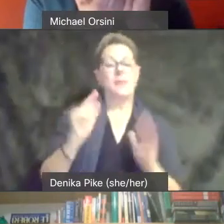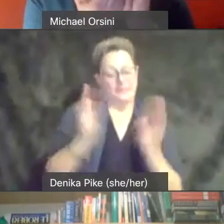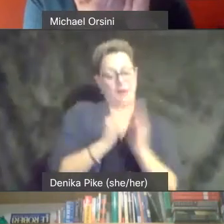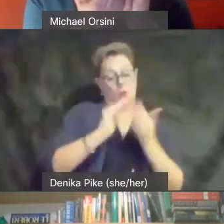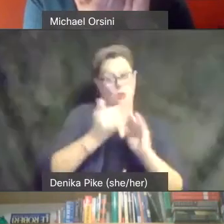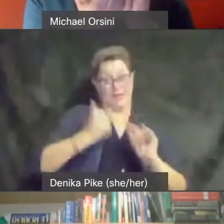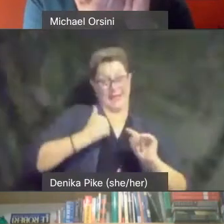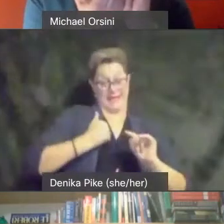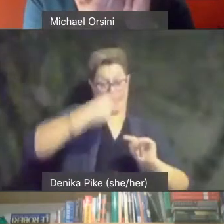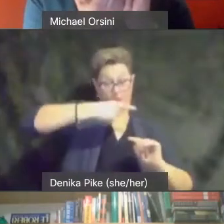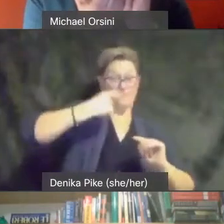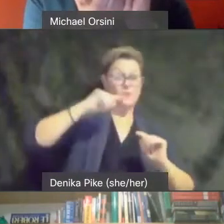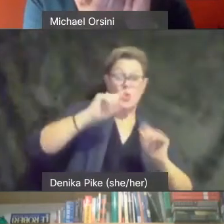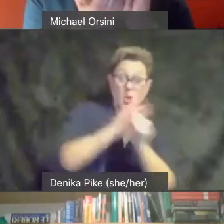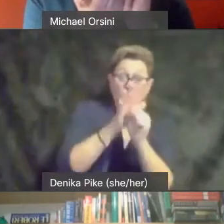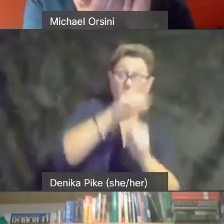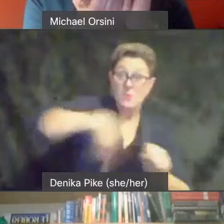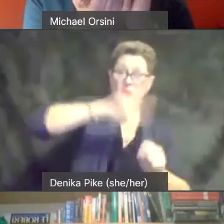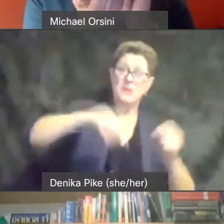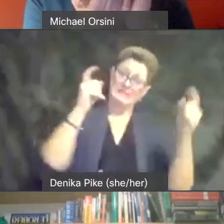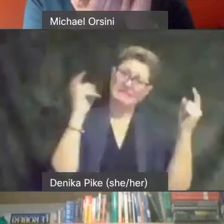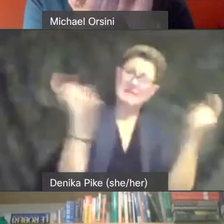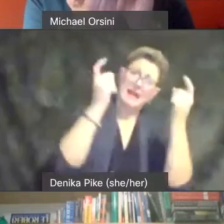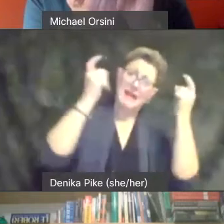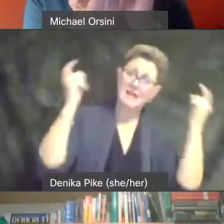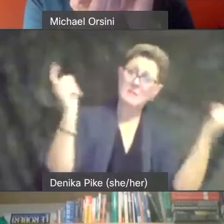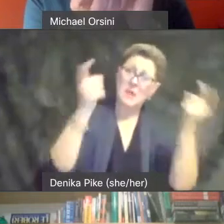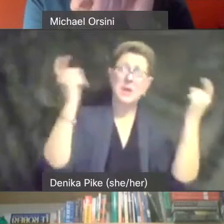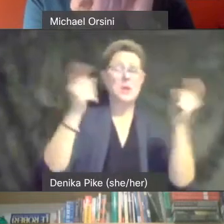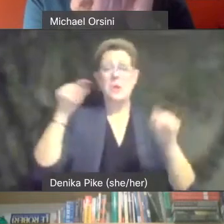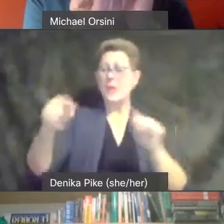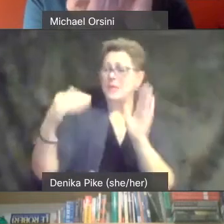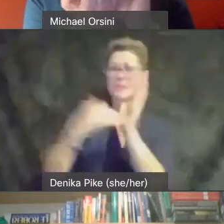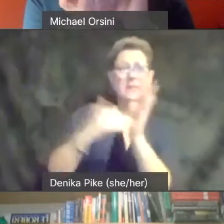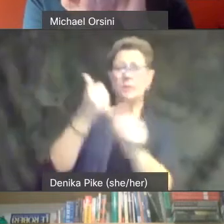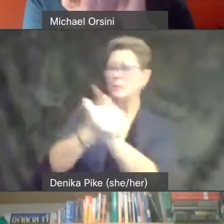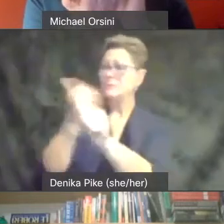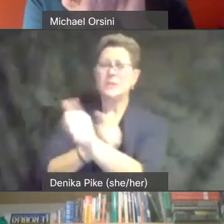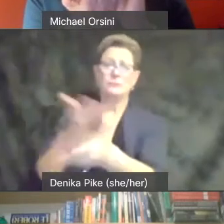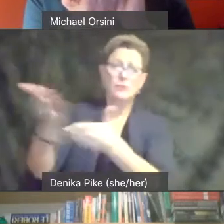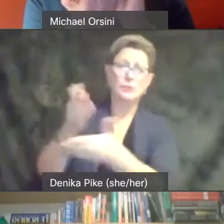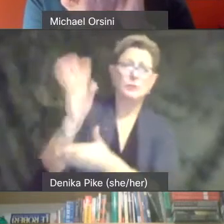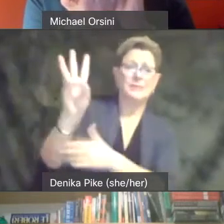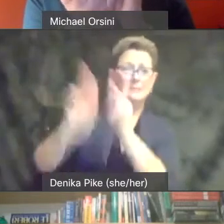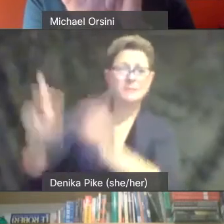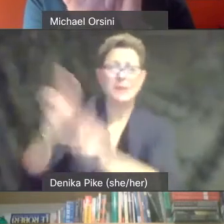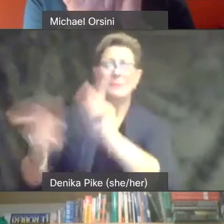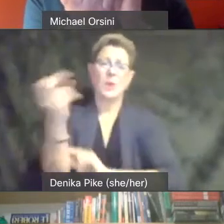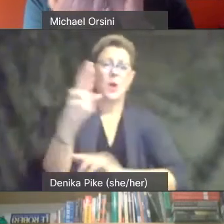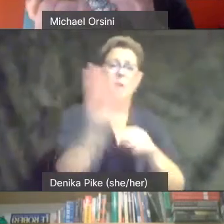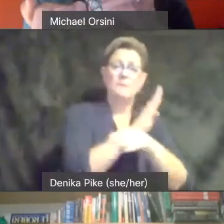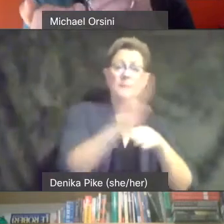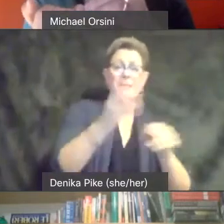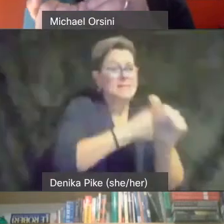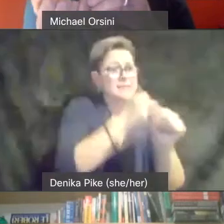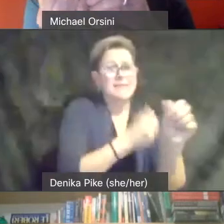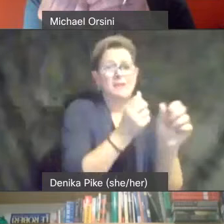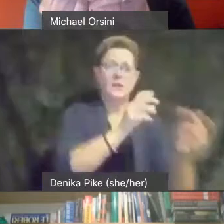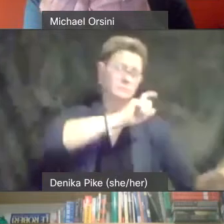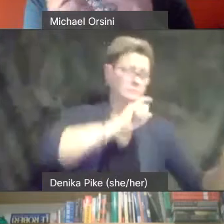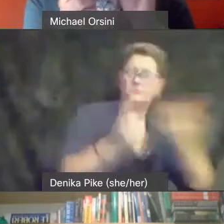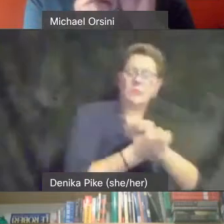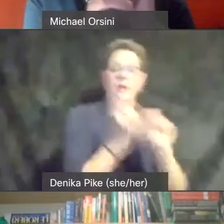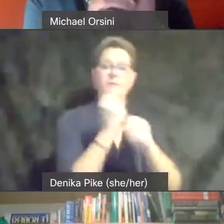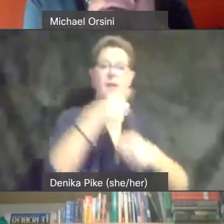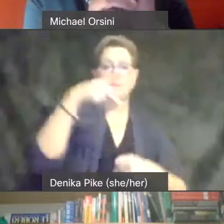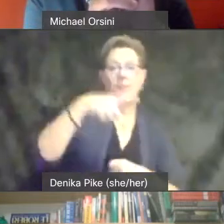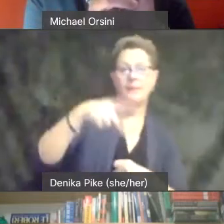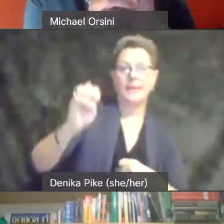When it came to code that we've done a lot of celebrating about that doctor that made a ventilator serve 6 patients or about the businesses that pivoted to making in order to contribute to the effort.